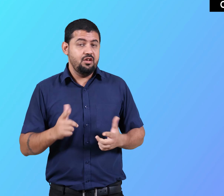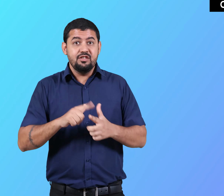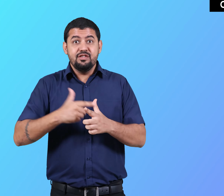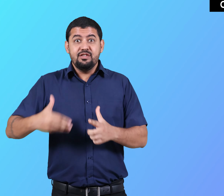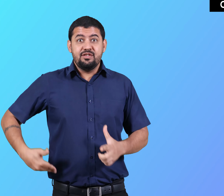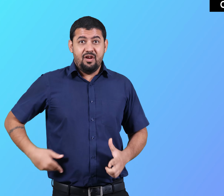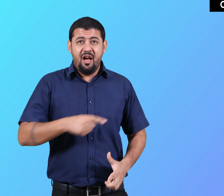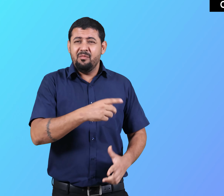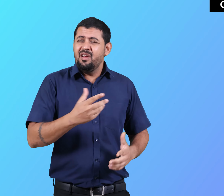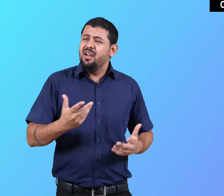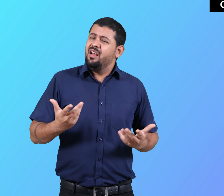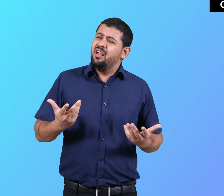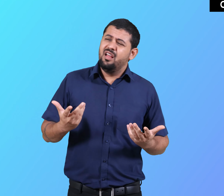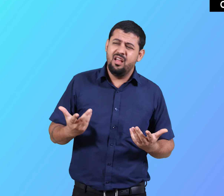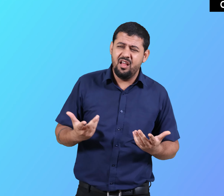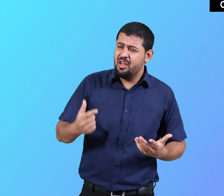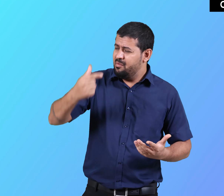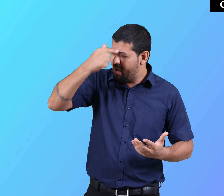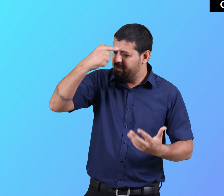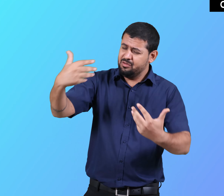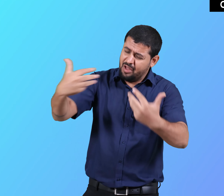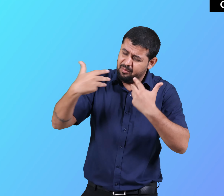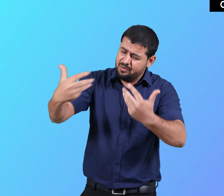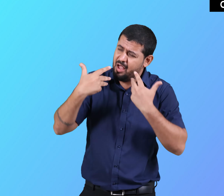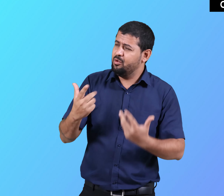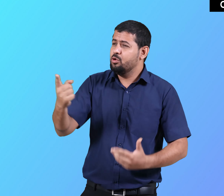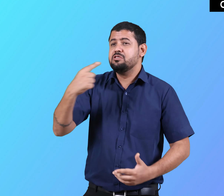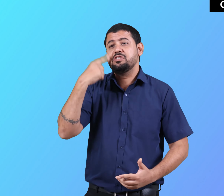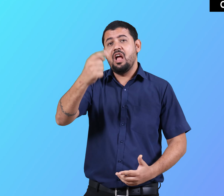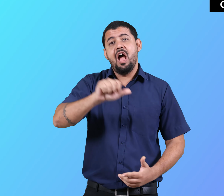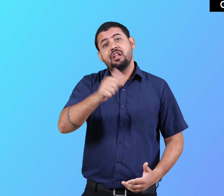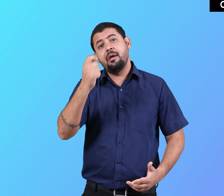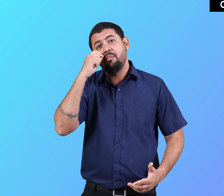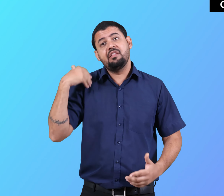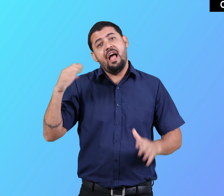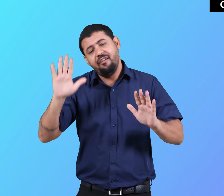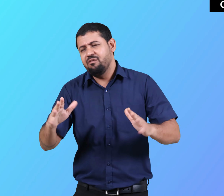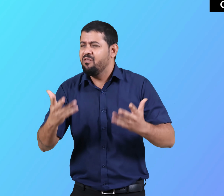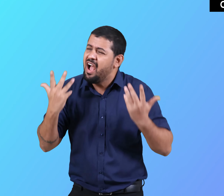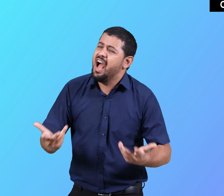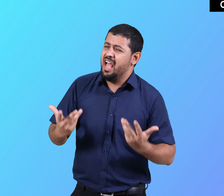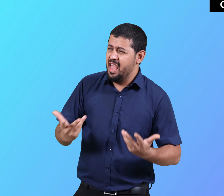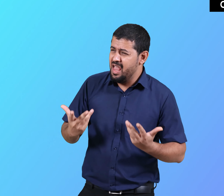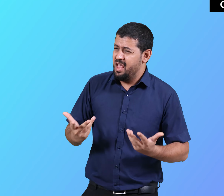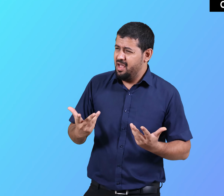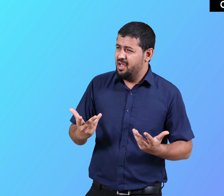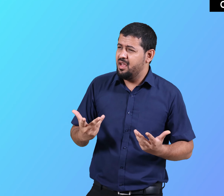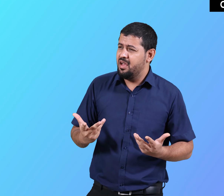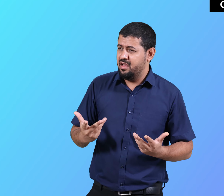Israel said, “Why did you tell him you had another brother and cause me so much trouble?”